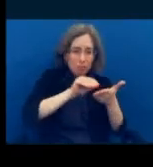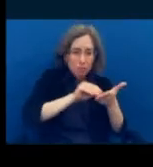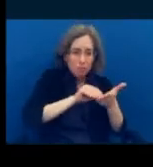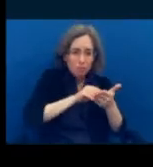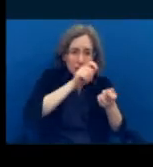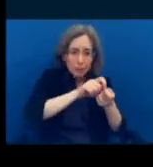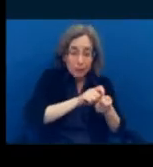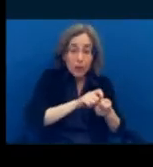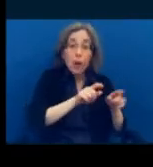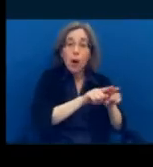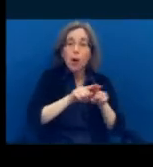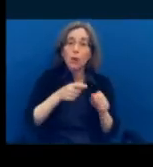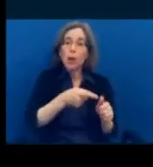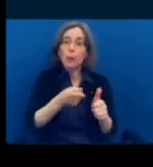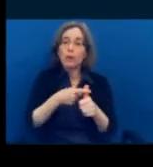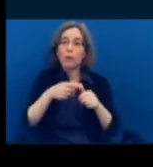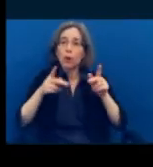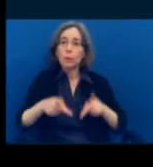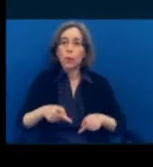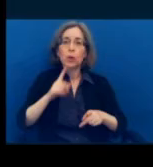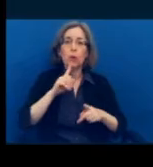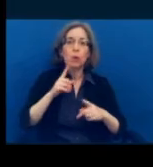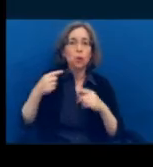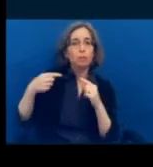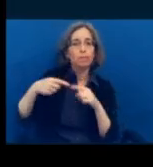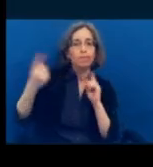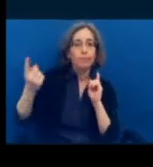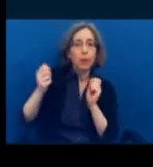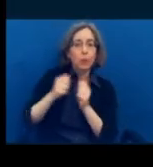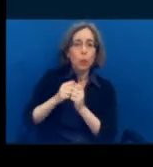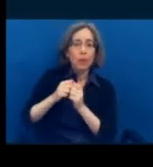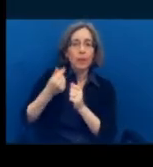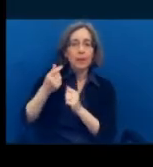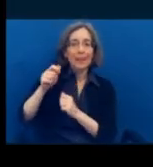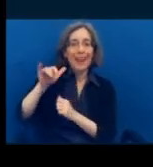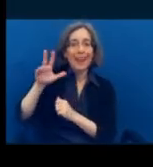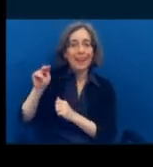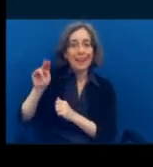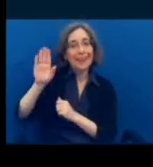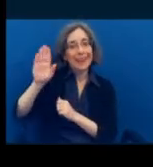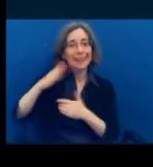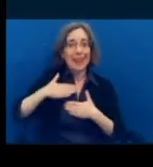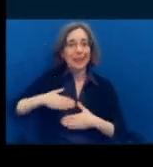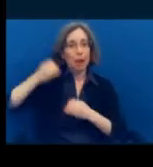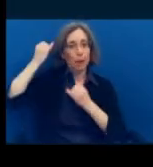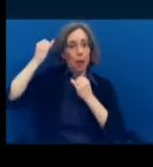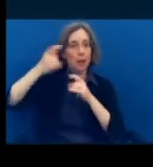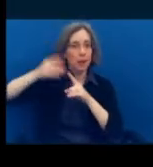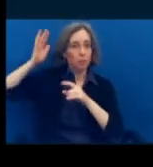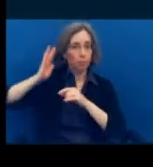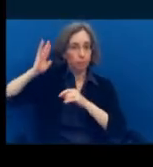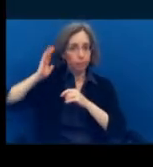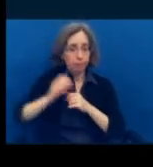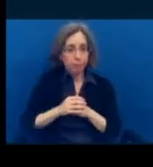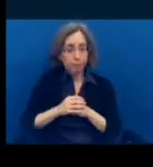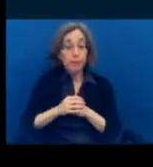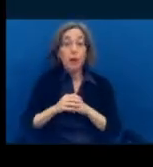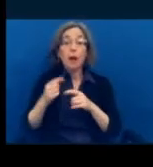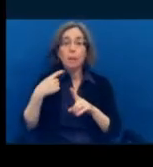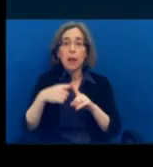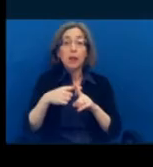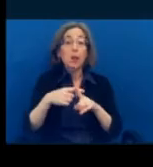PERSON TO REFUTE PHYSIOLOGICAL